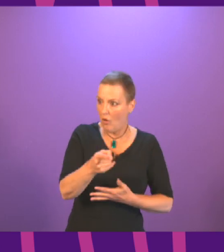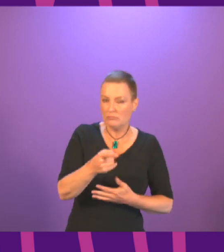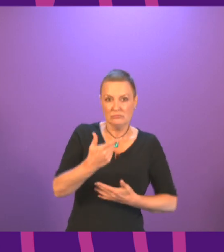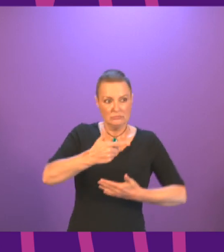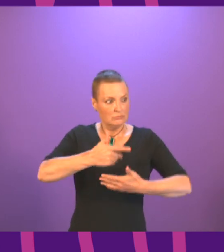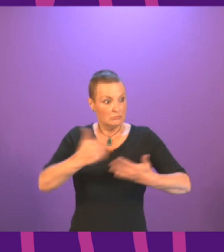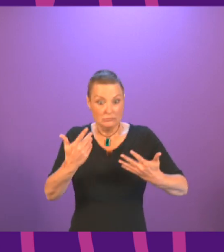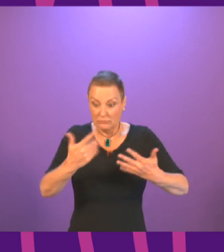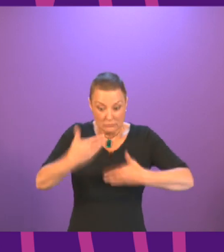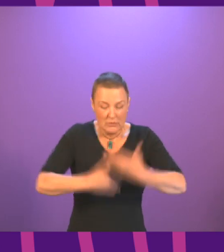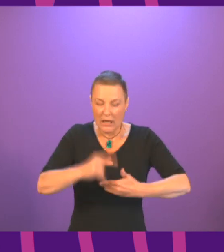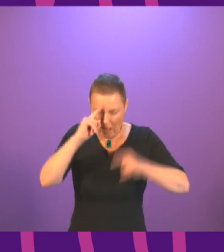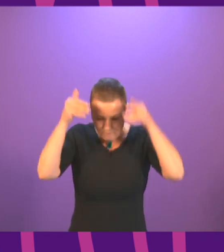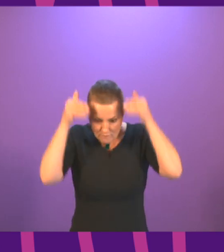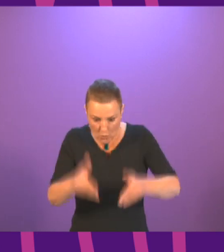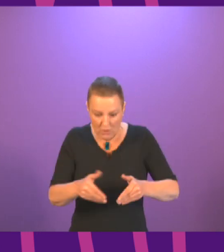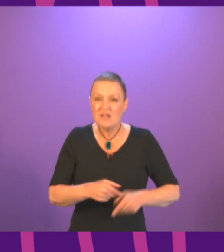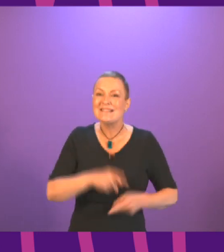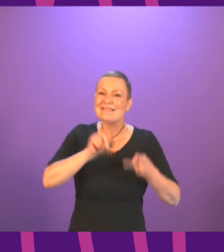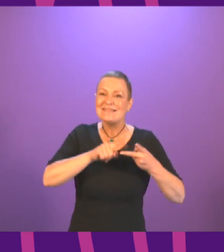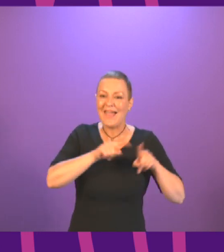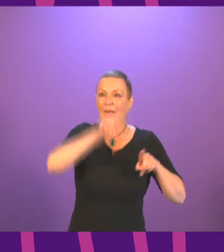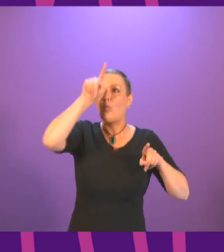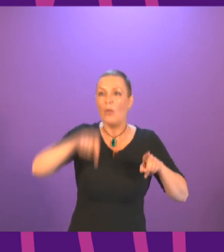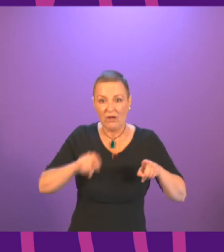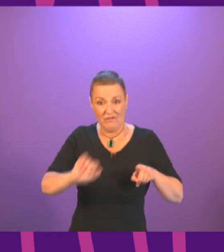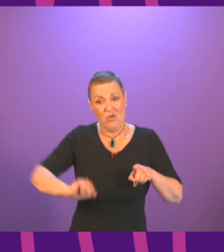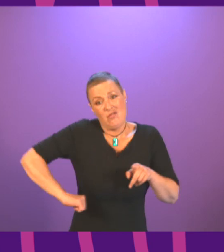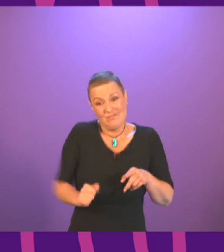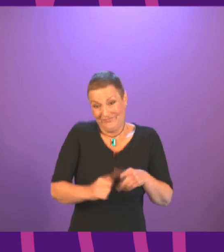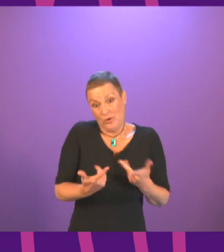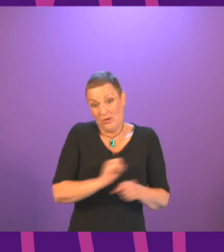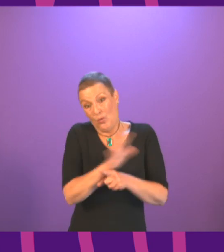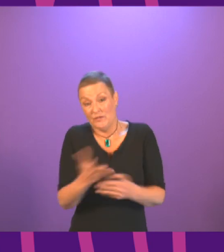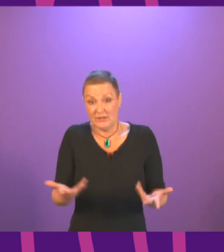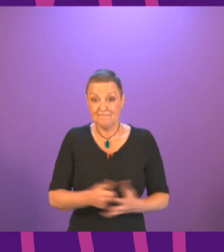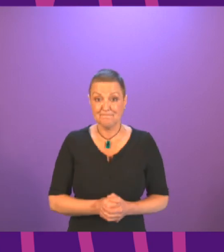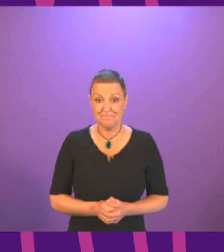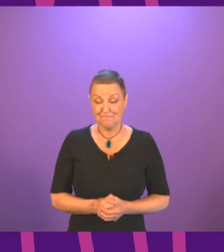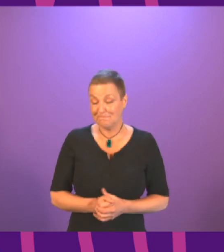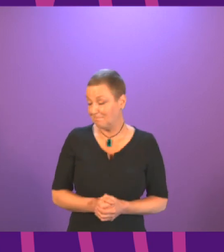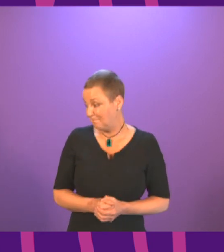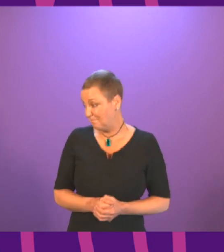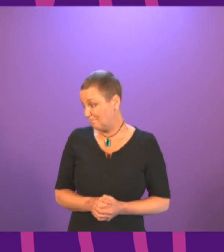focus on getting the country through the second wave of Covid, is absolute.